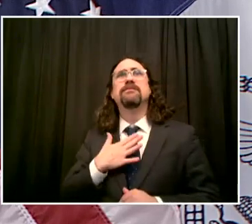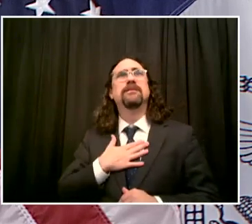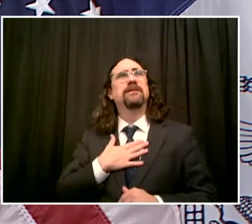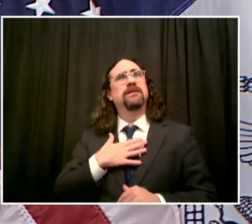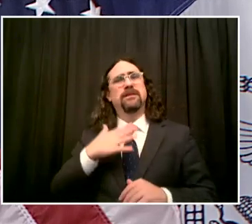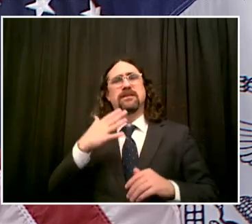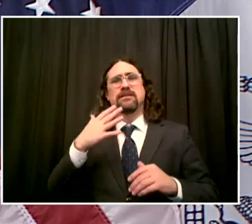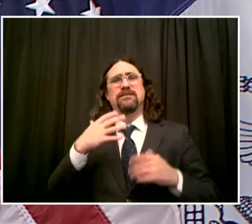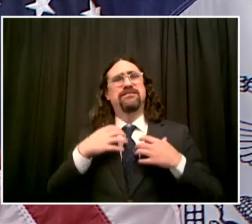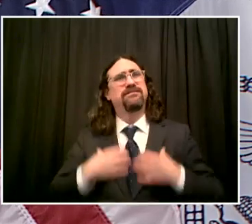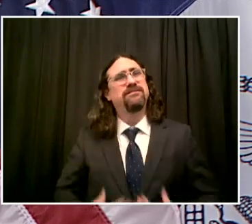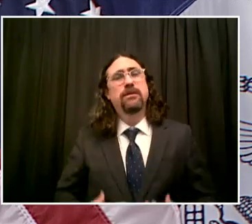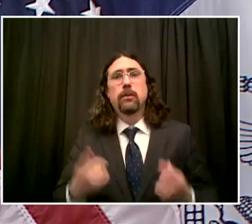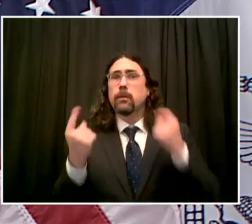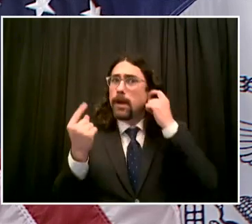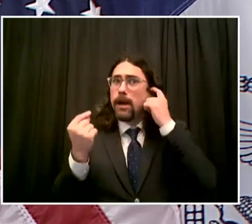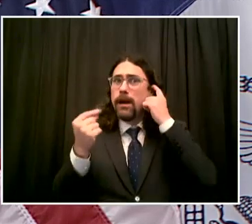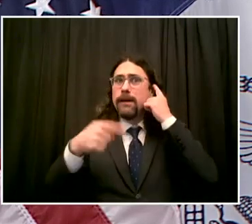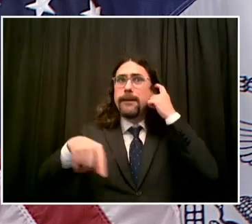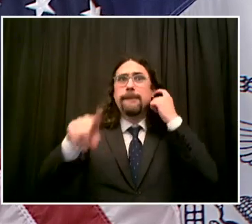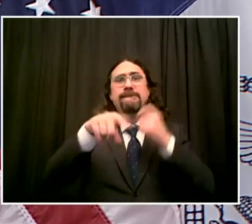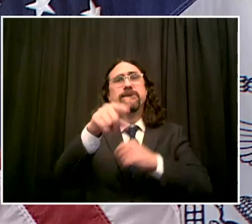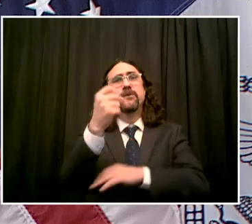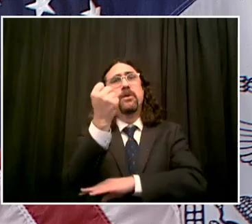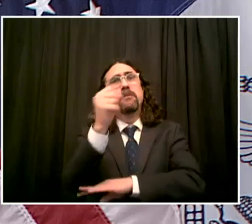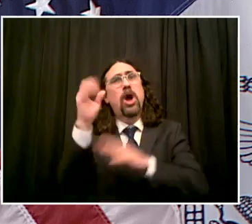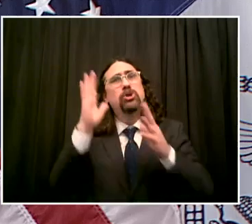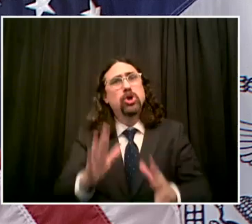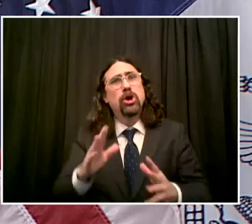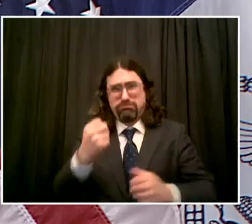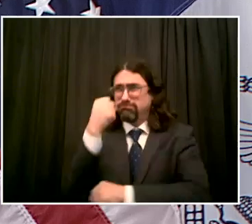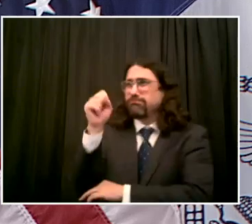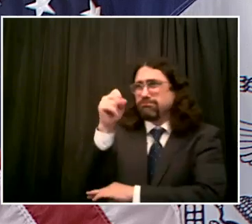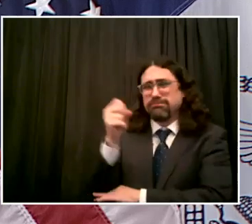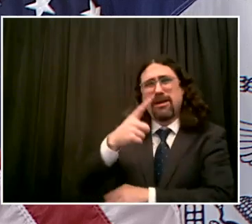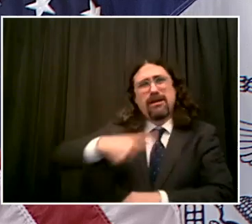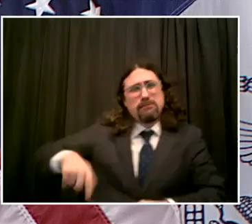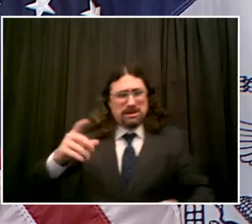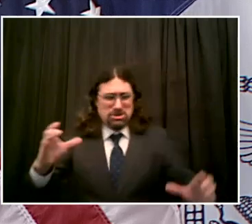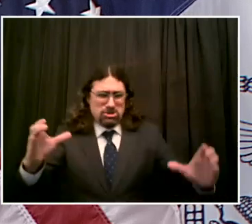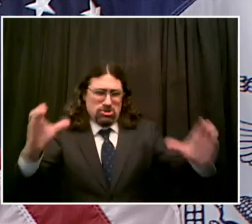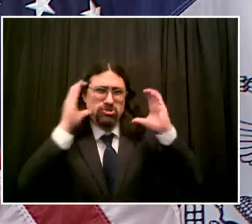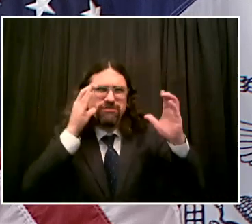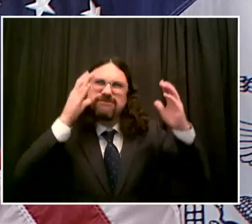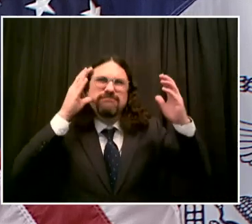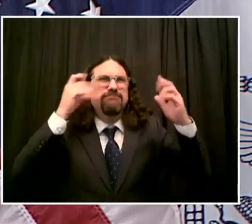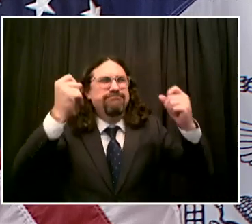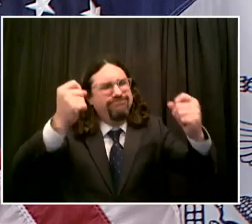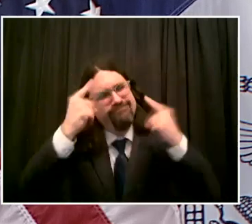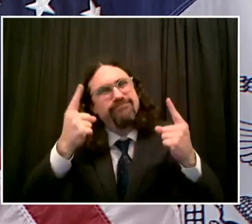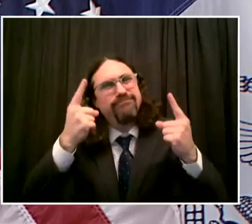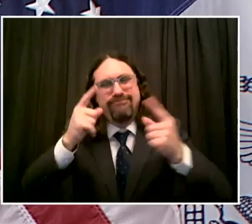PAGE. THE FOLKS WHO ARE HET CRIMINALS AND THE ONES DINOG THE VIOLENCE